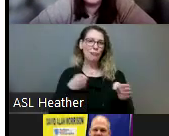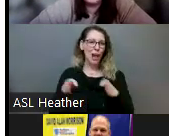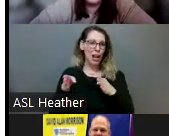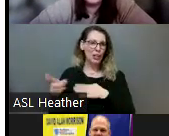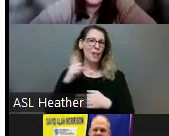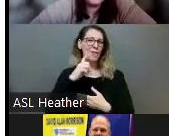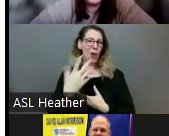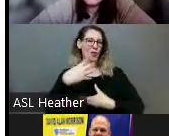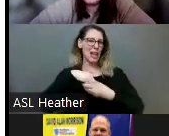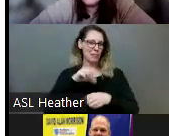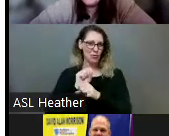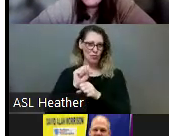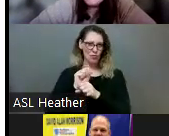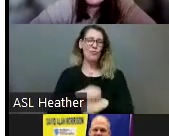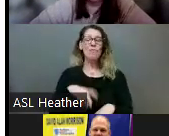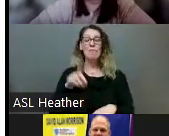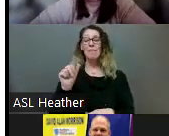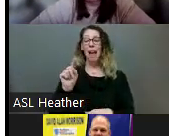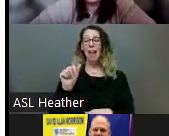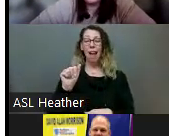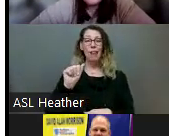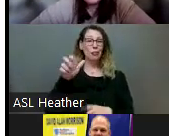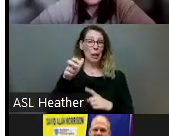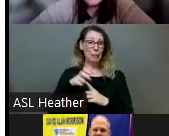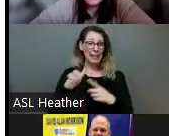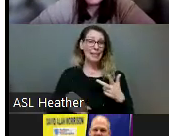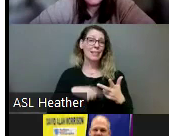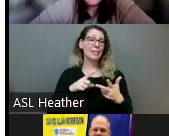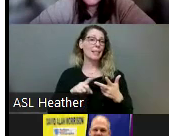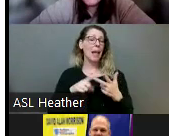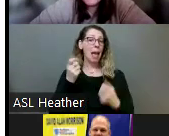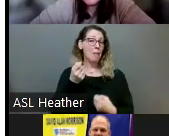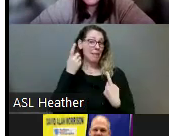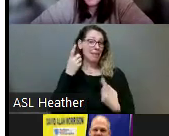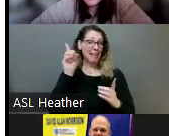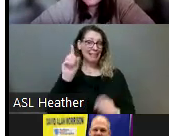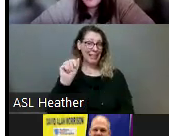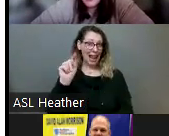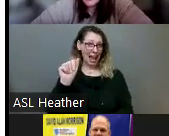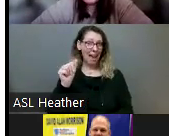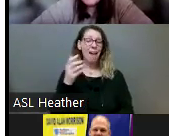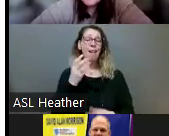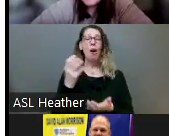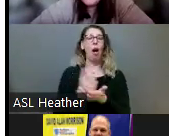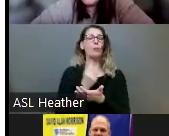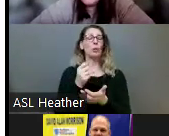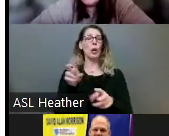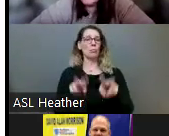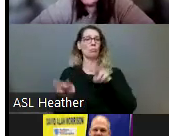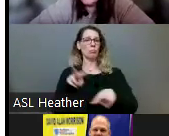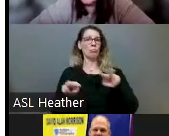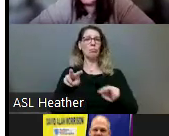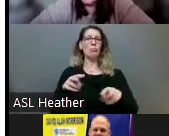and you'll learn about data champions, empathy data, and opportunities to progress monitor.